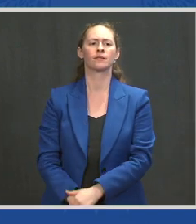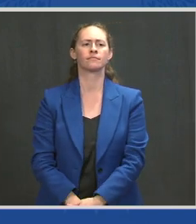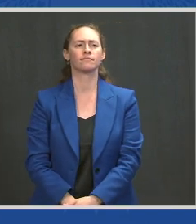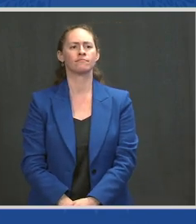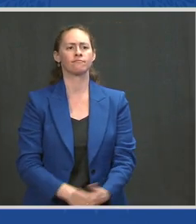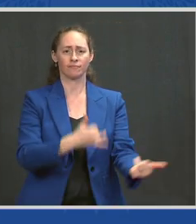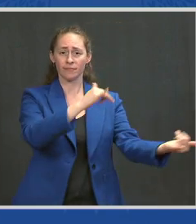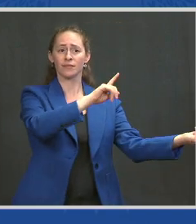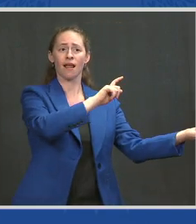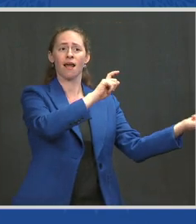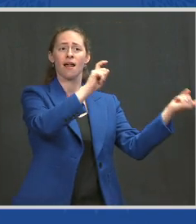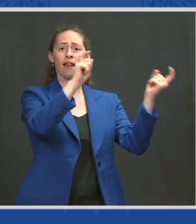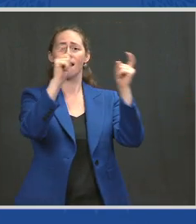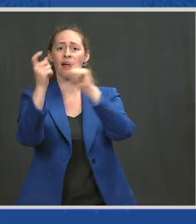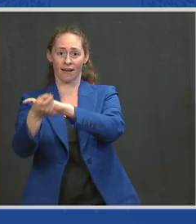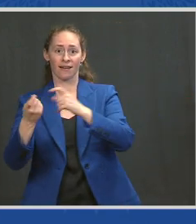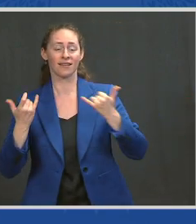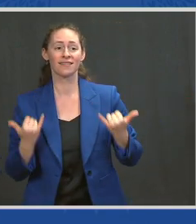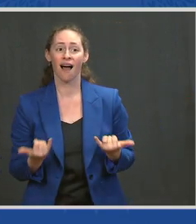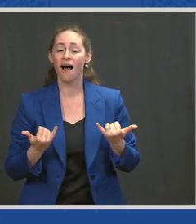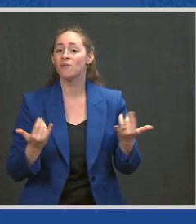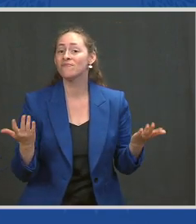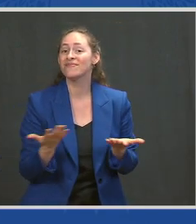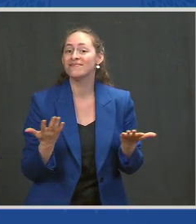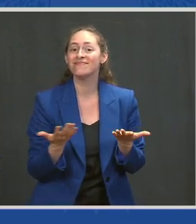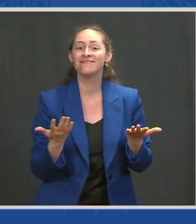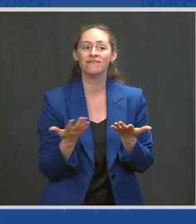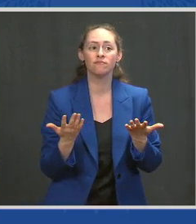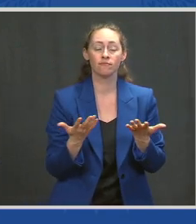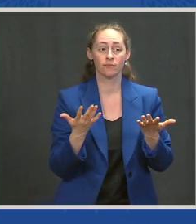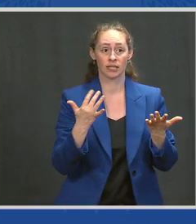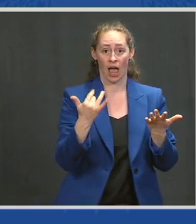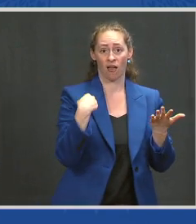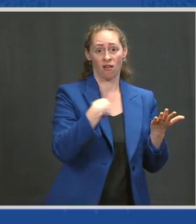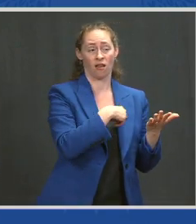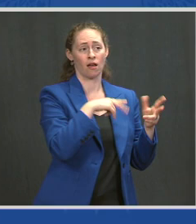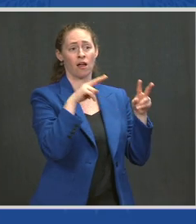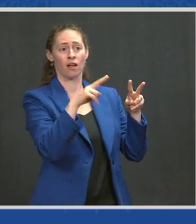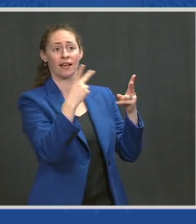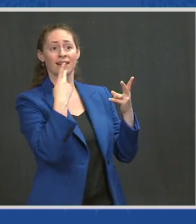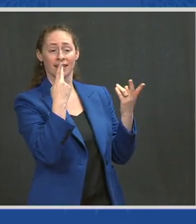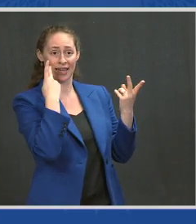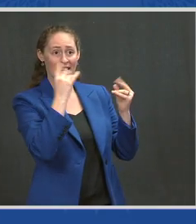And I think that it's clear to me -- and I've said it -- that I think he decided that the way for Russia